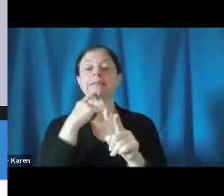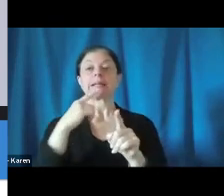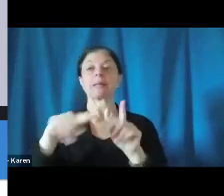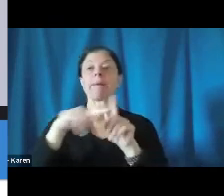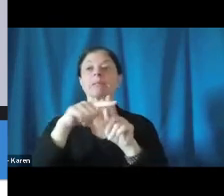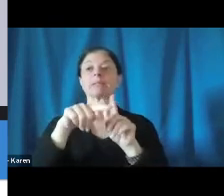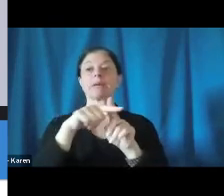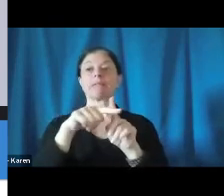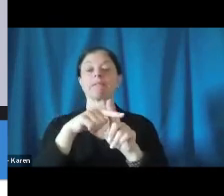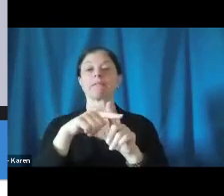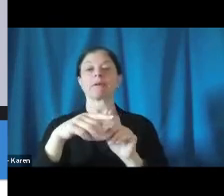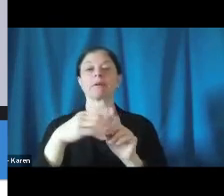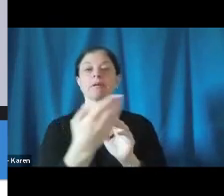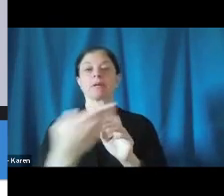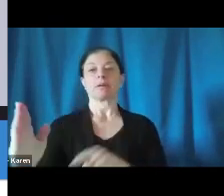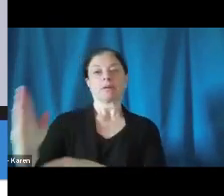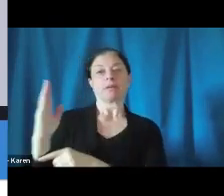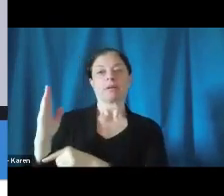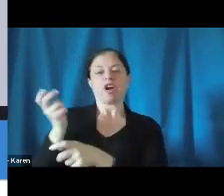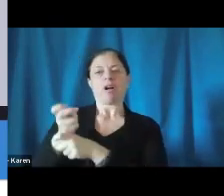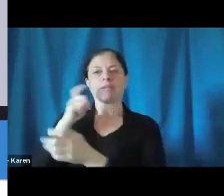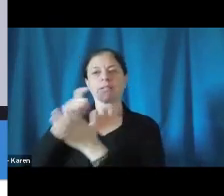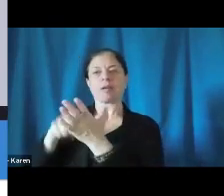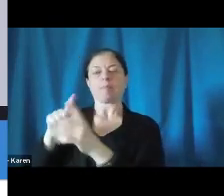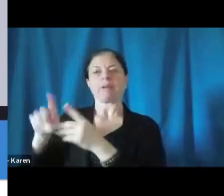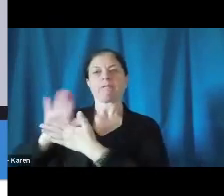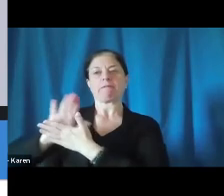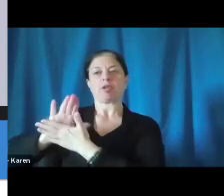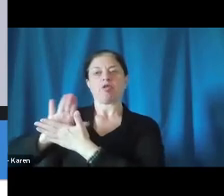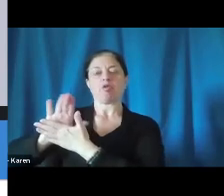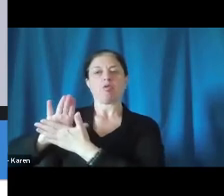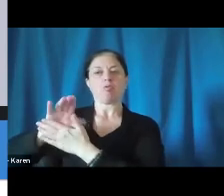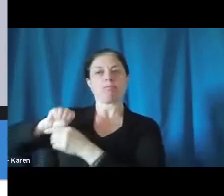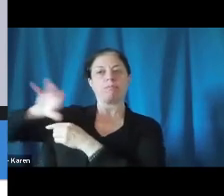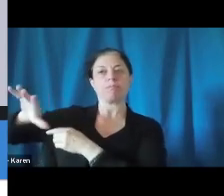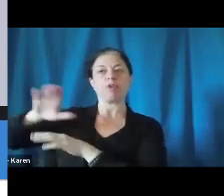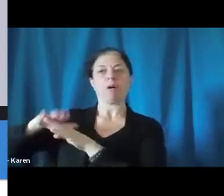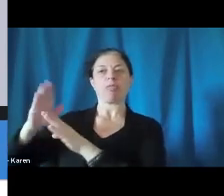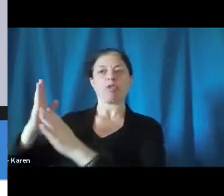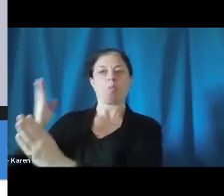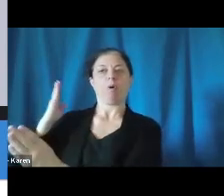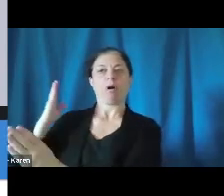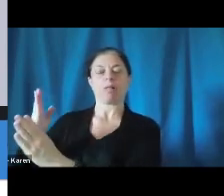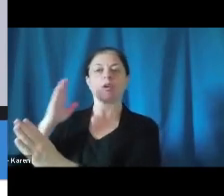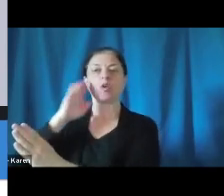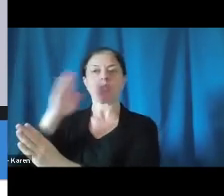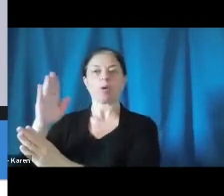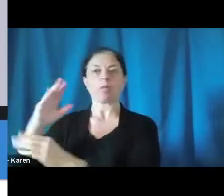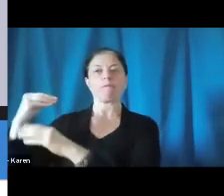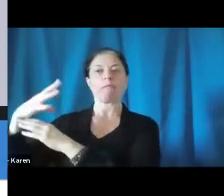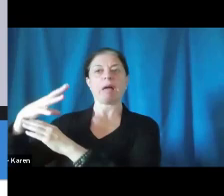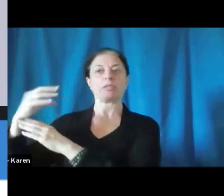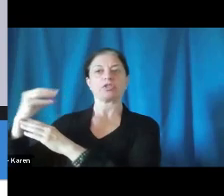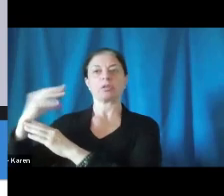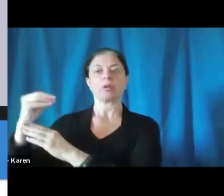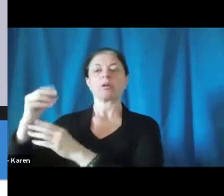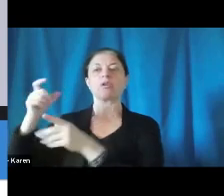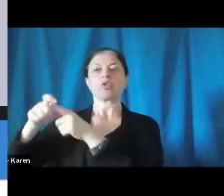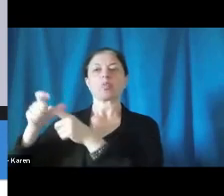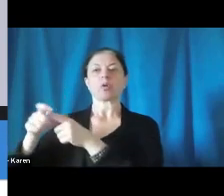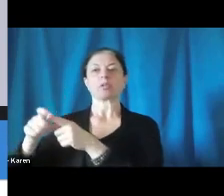it against the wall. And I used my body for the motif. And here it says "positive." But there's a video